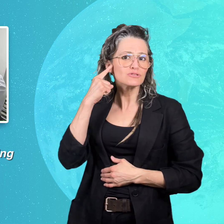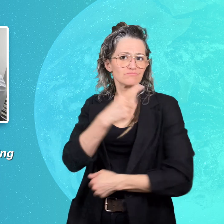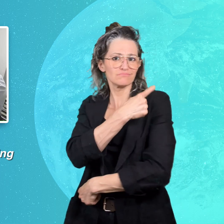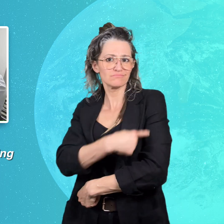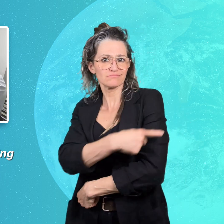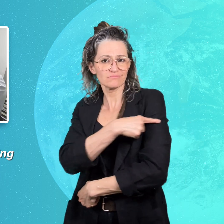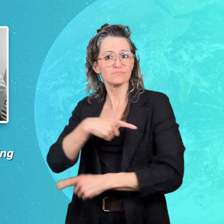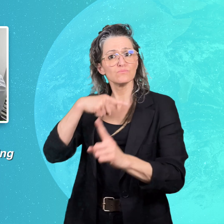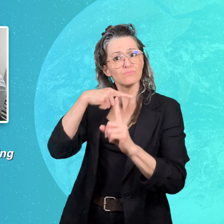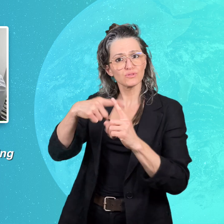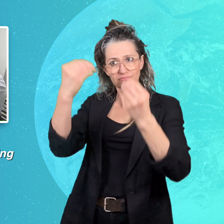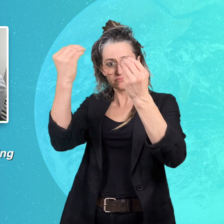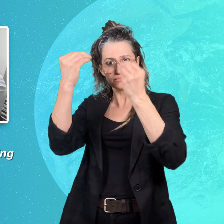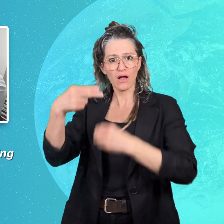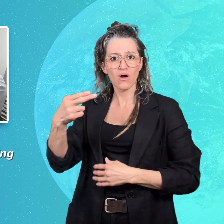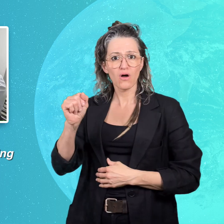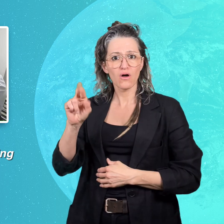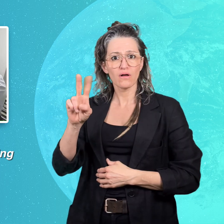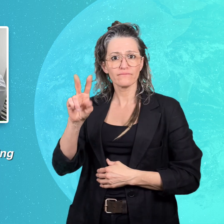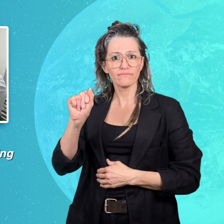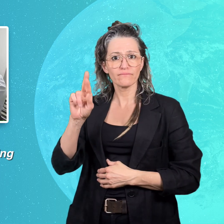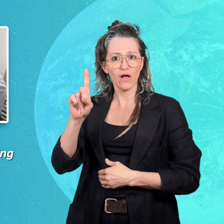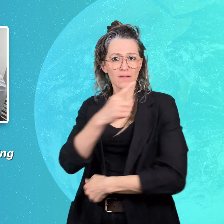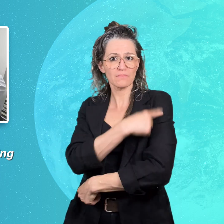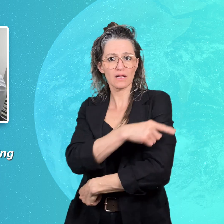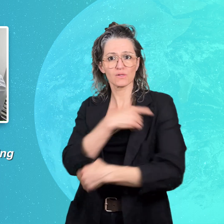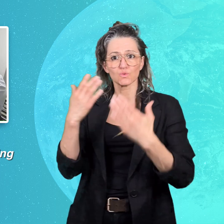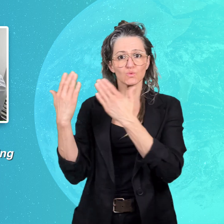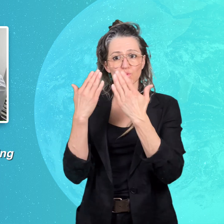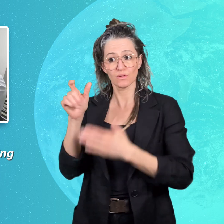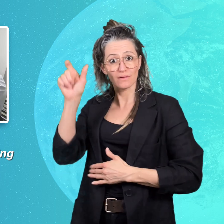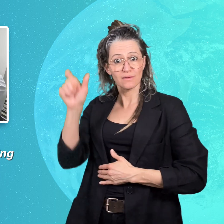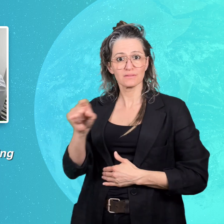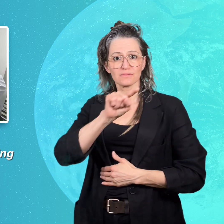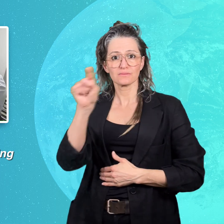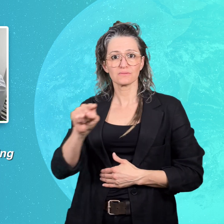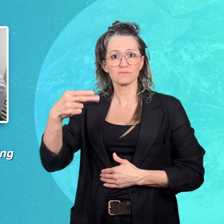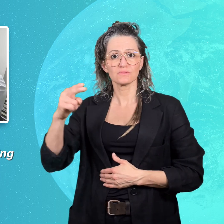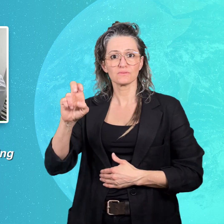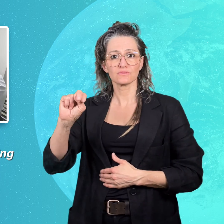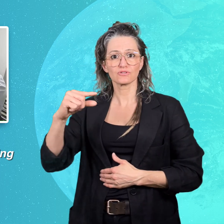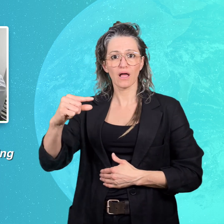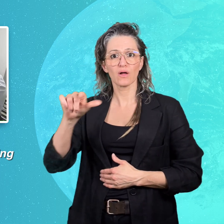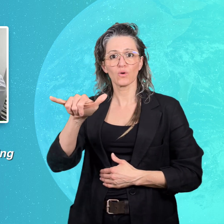Medical School, Zheng-Yi Chen, worked with researchers